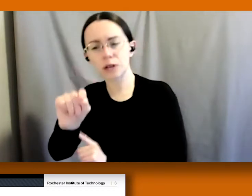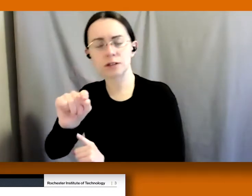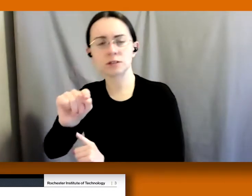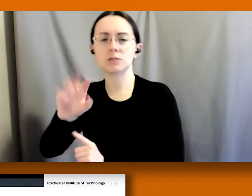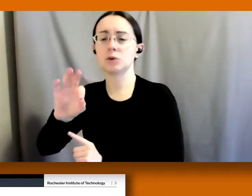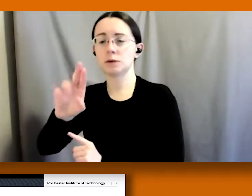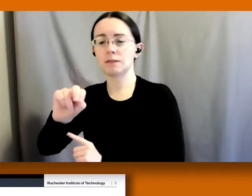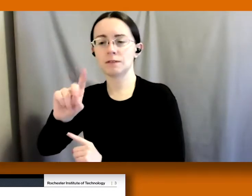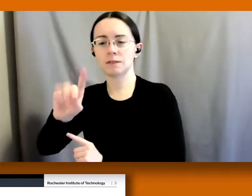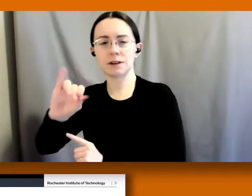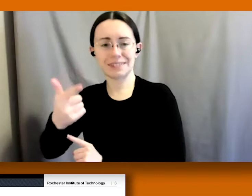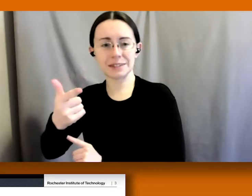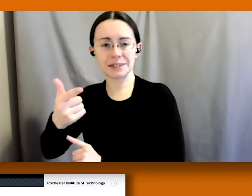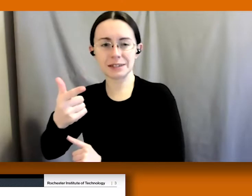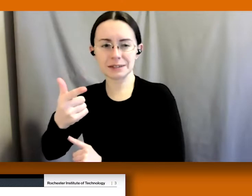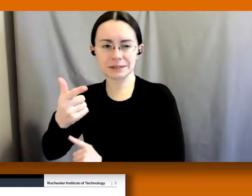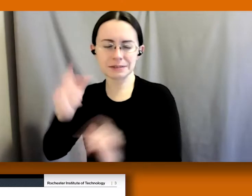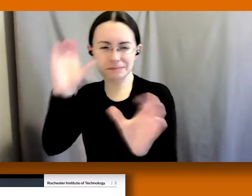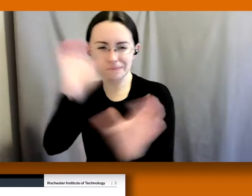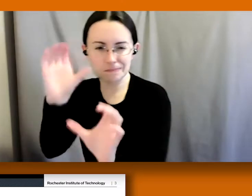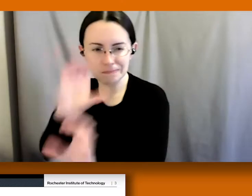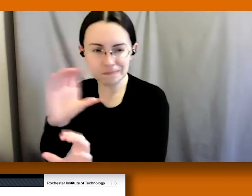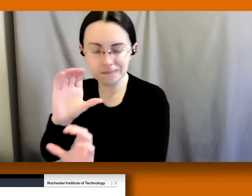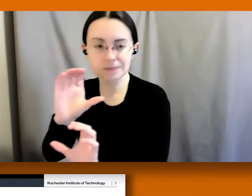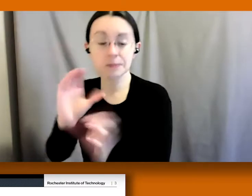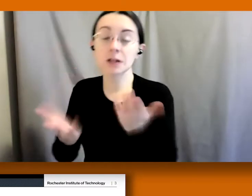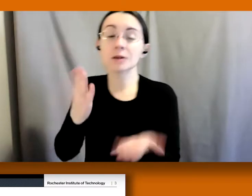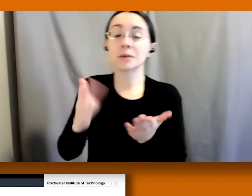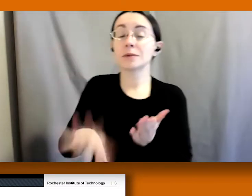Sometimes it might not be a federal fund or a sponsor.